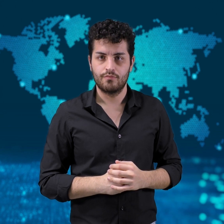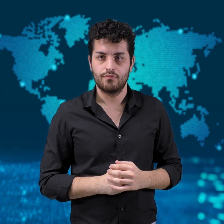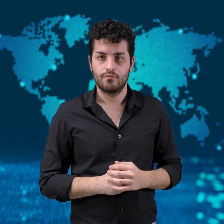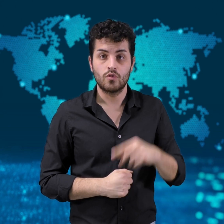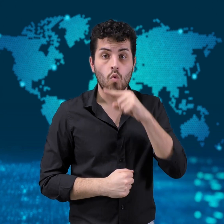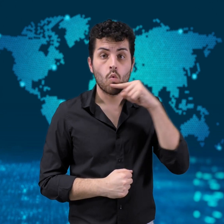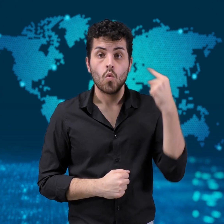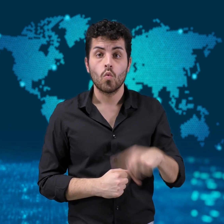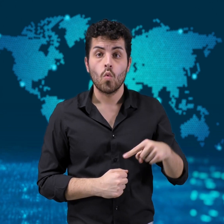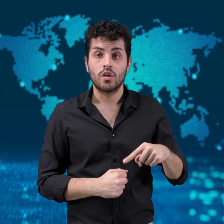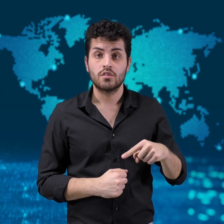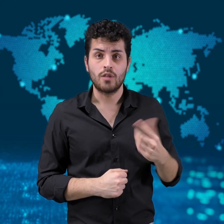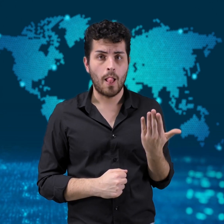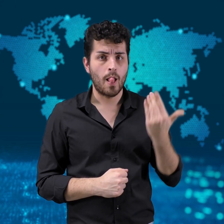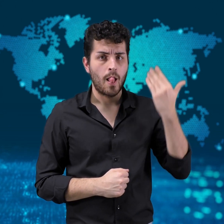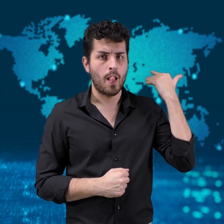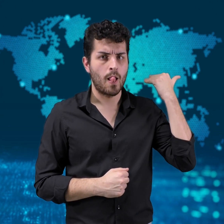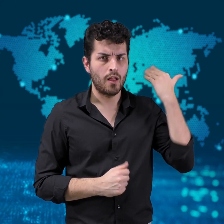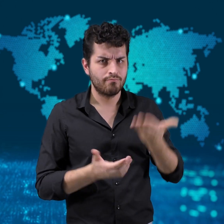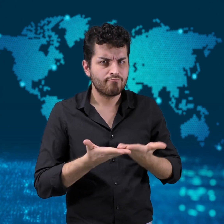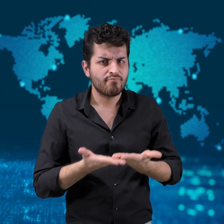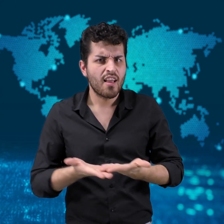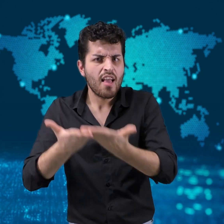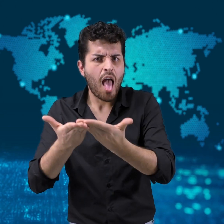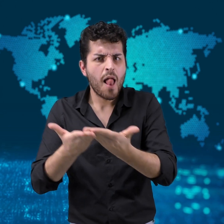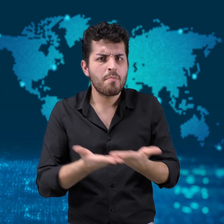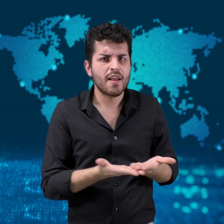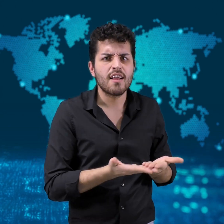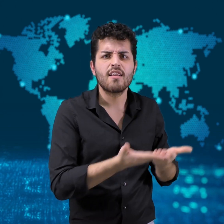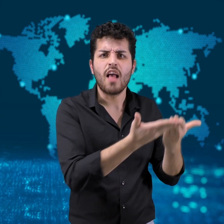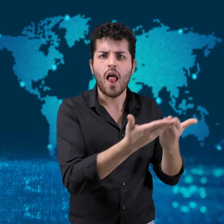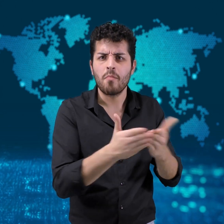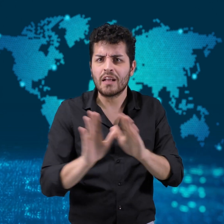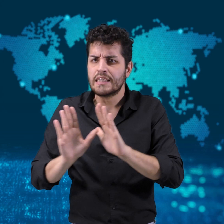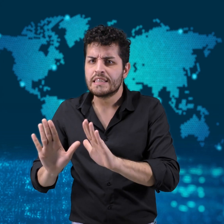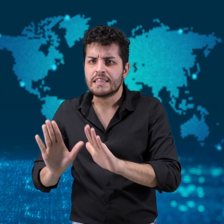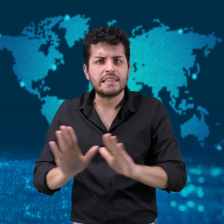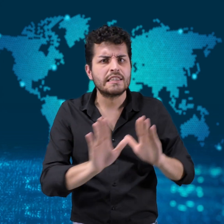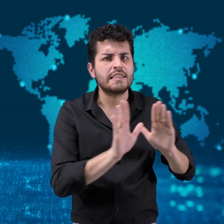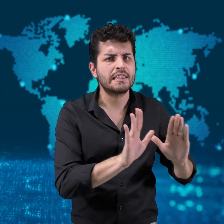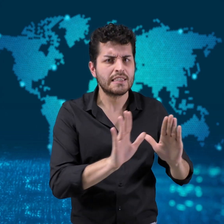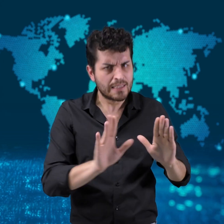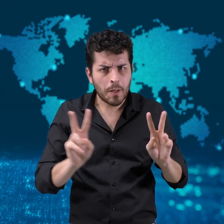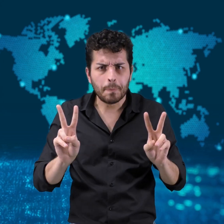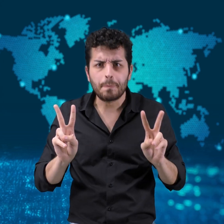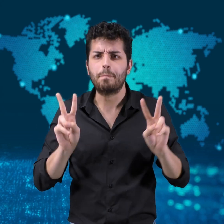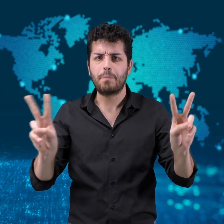which required Armenia to return several districts